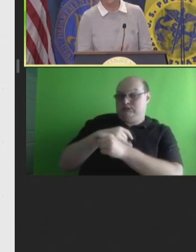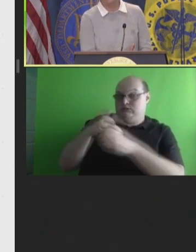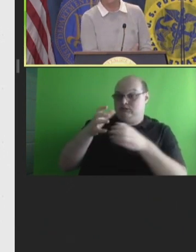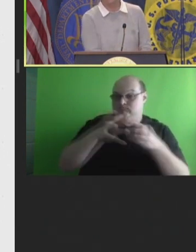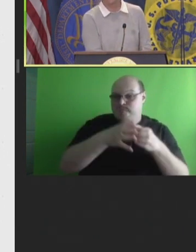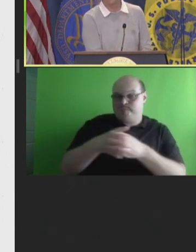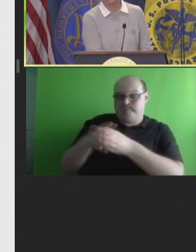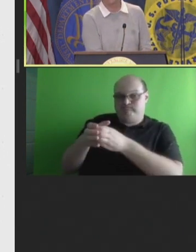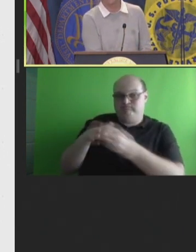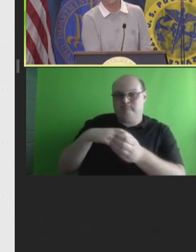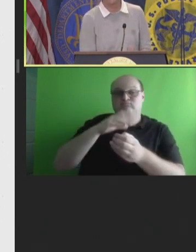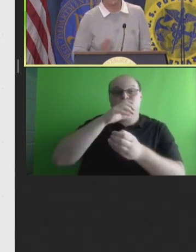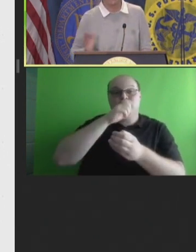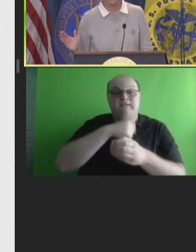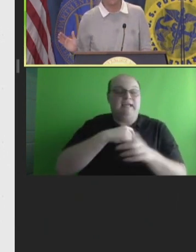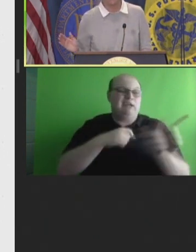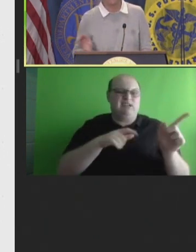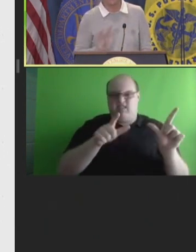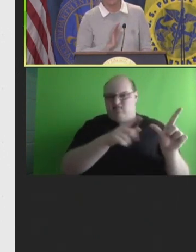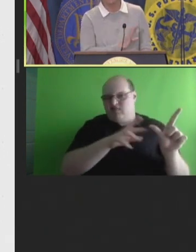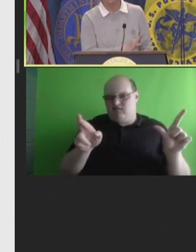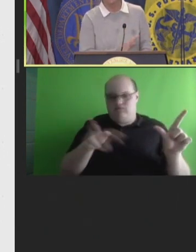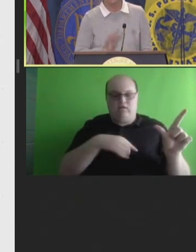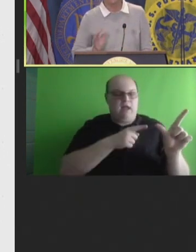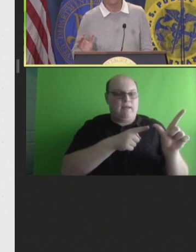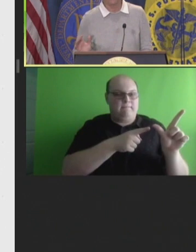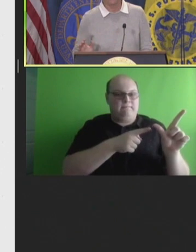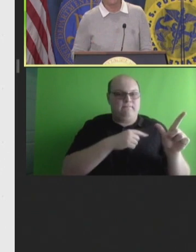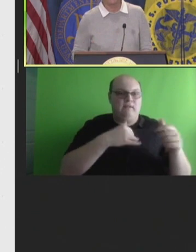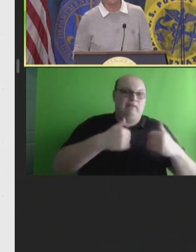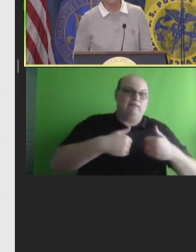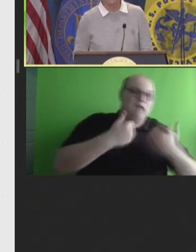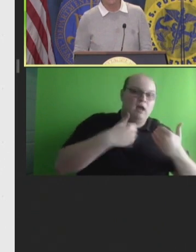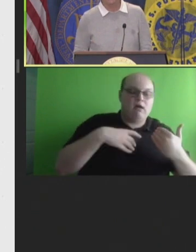age groups go from the left side to the right side, youngest to oldest. And so,